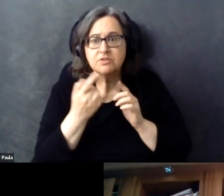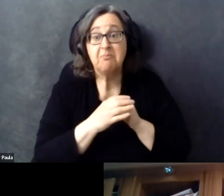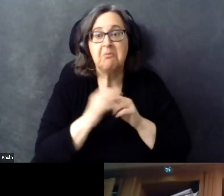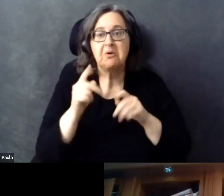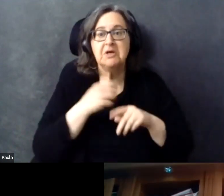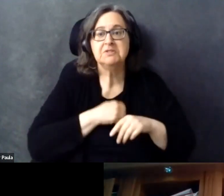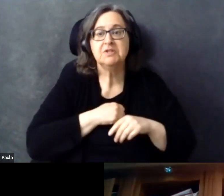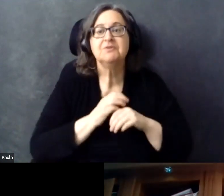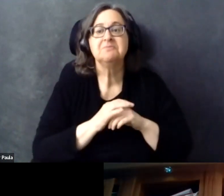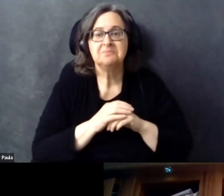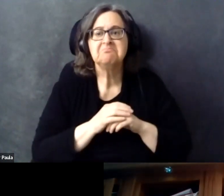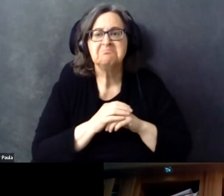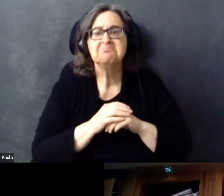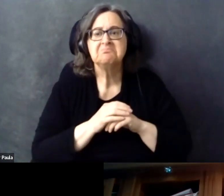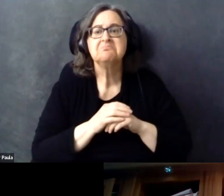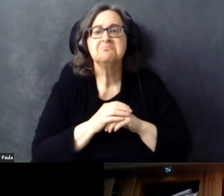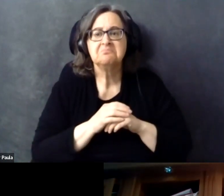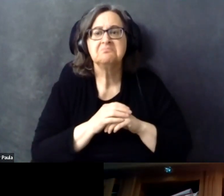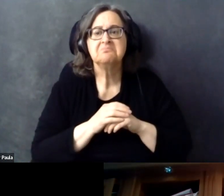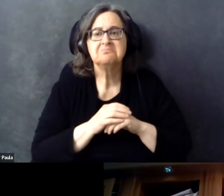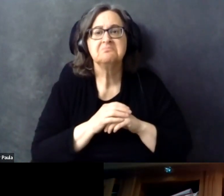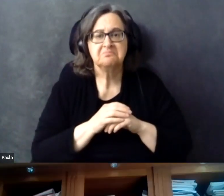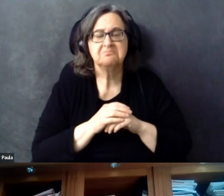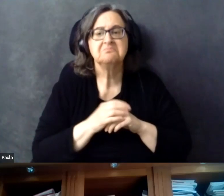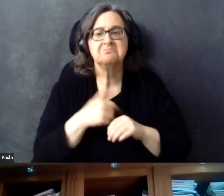and